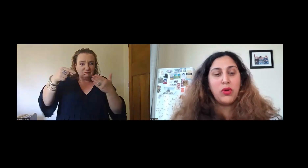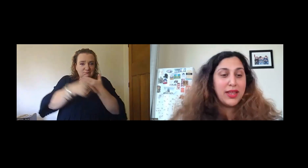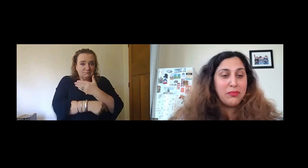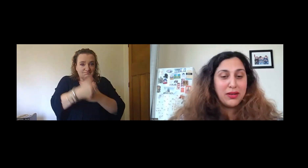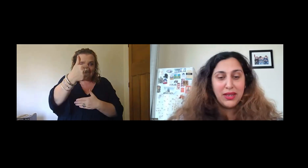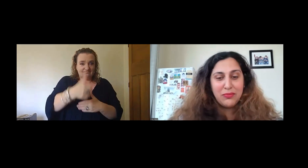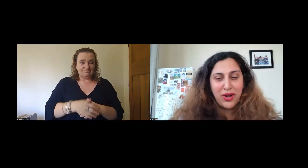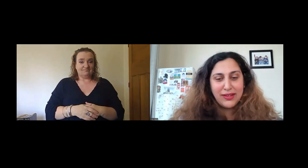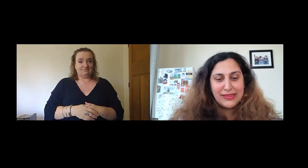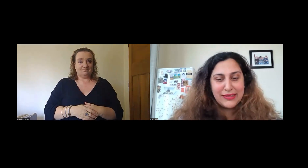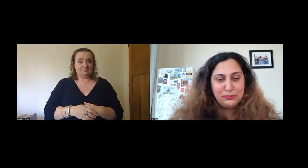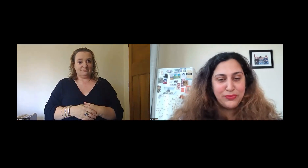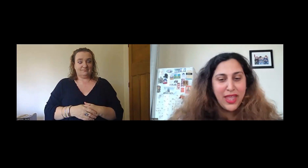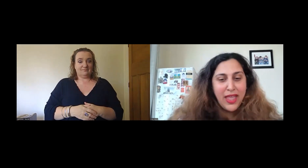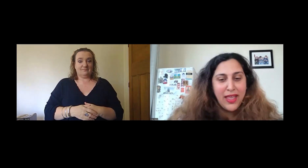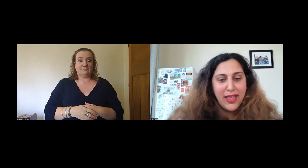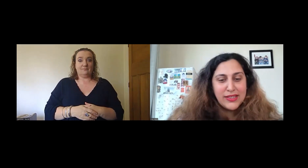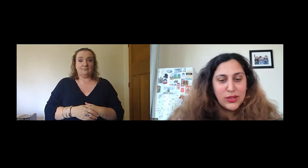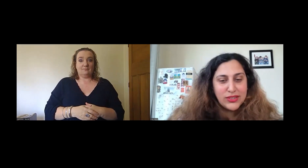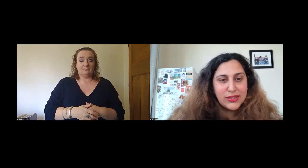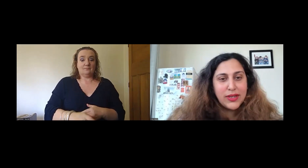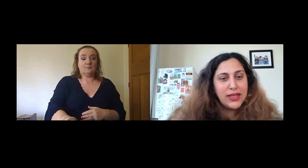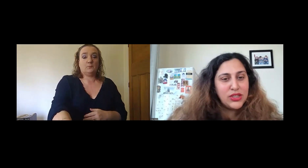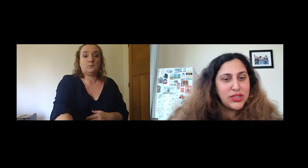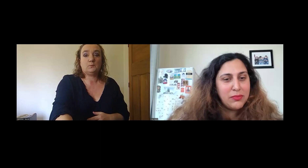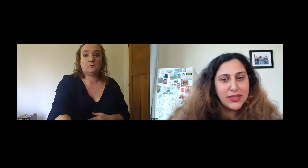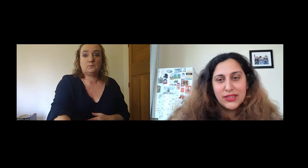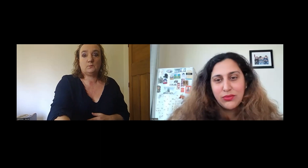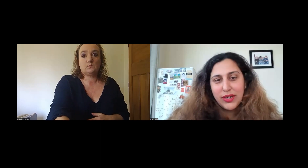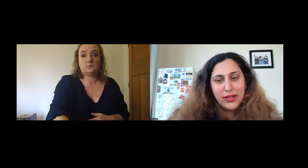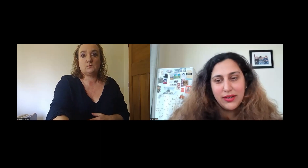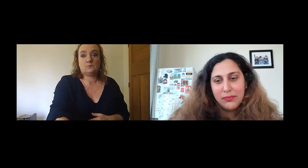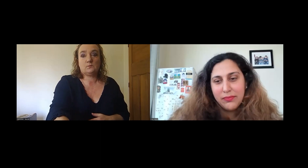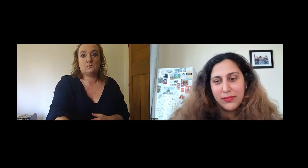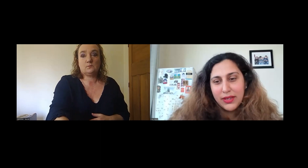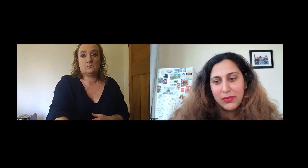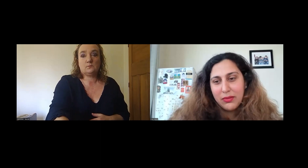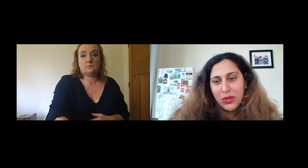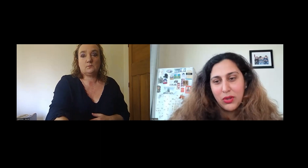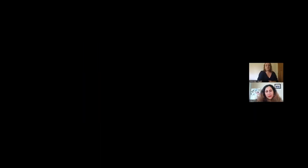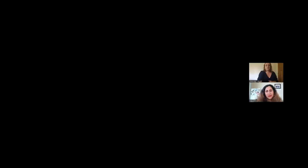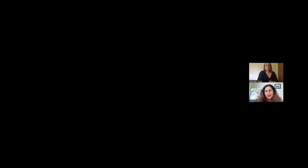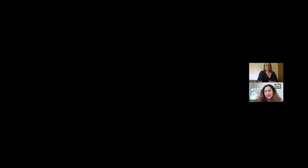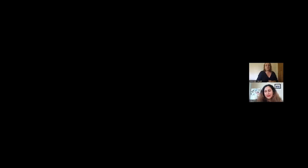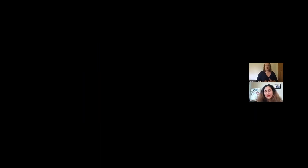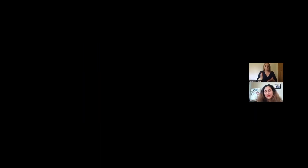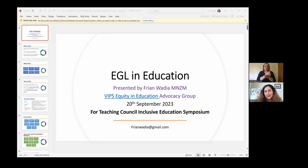and what that might mean in practise. So I'll just quickly share my screen. Give me a moment.